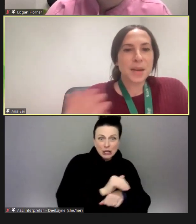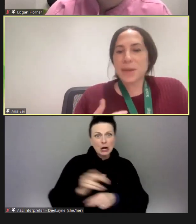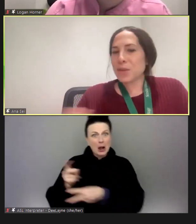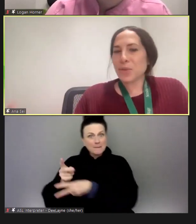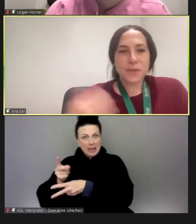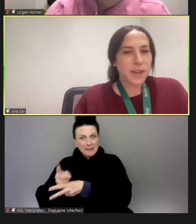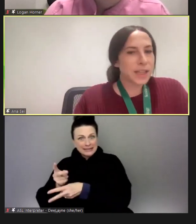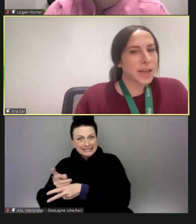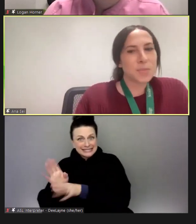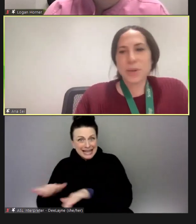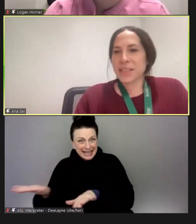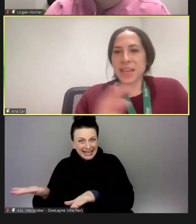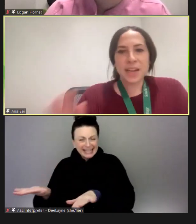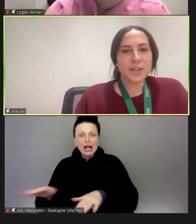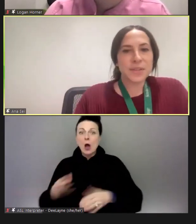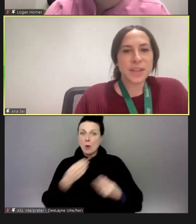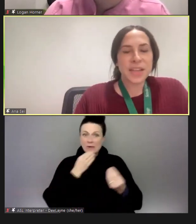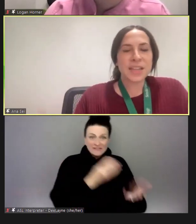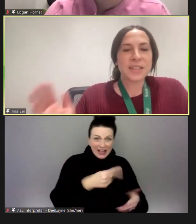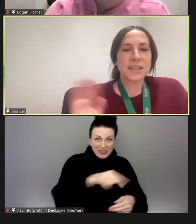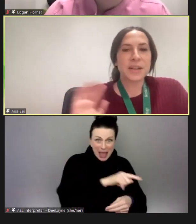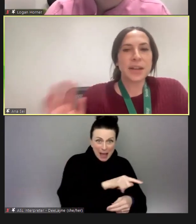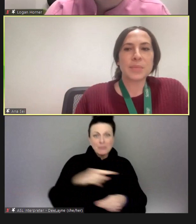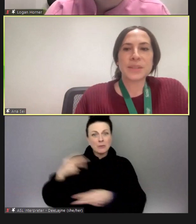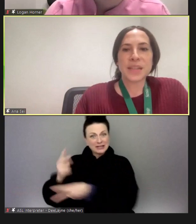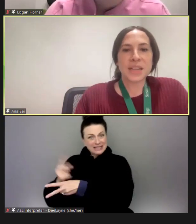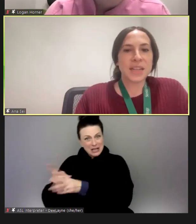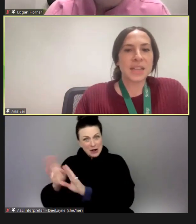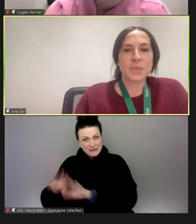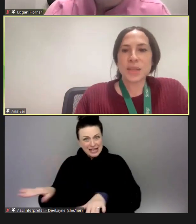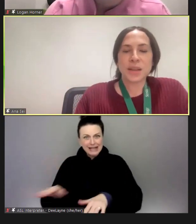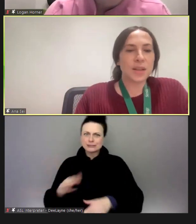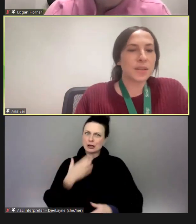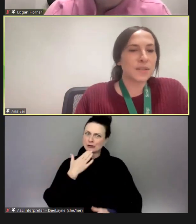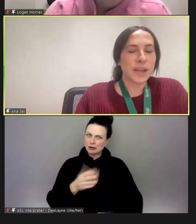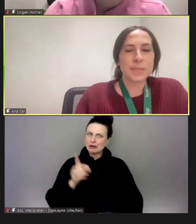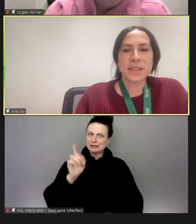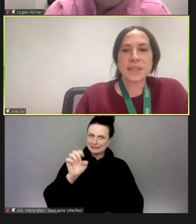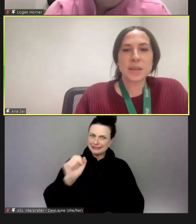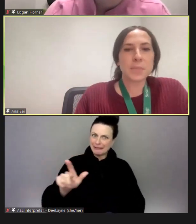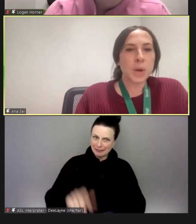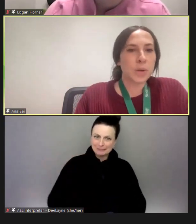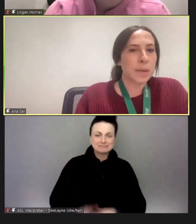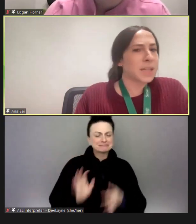in we feed them we take care of their kids and they're able to connect with